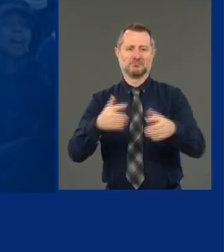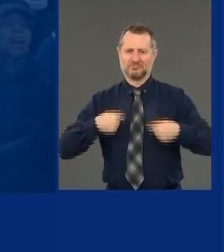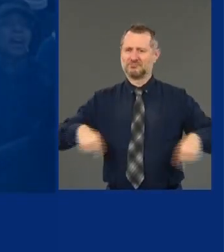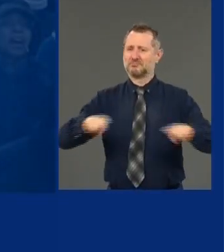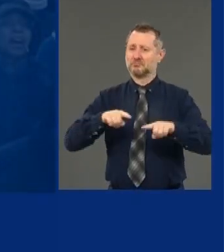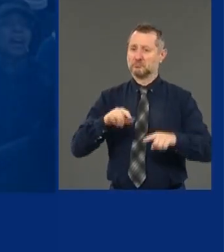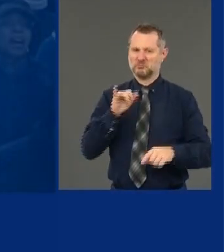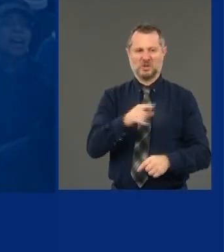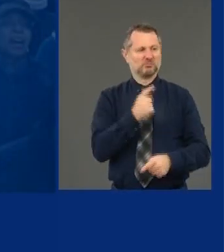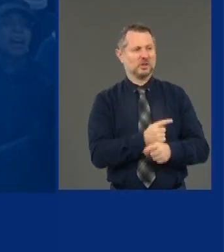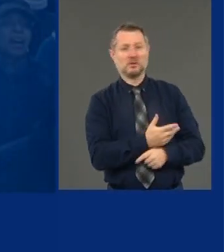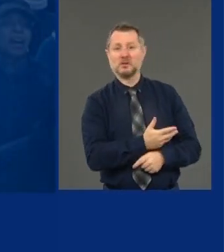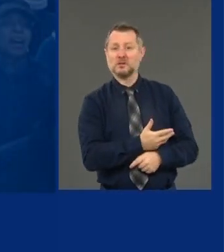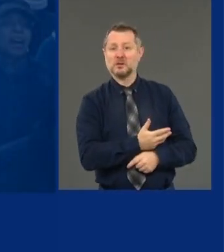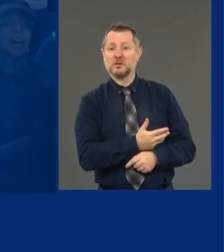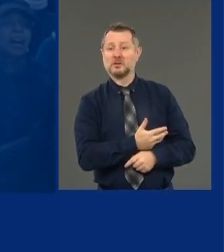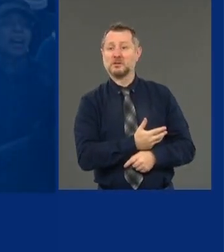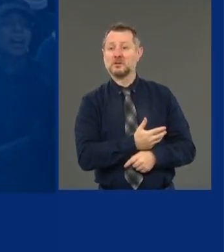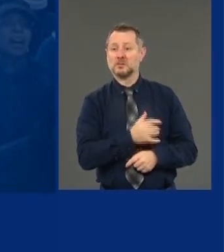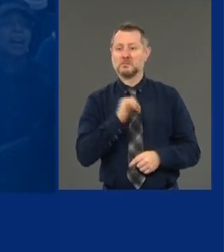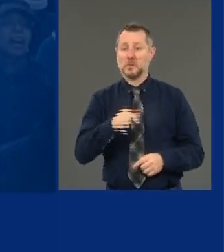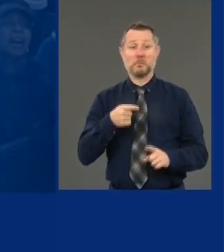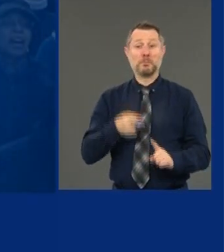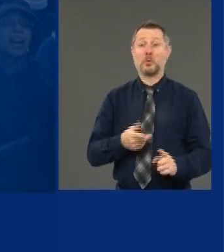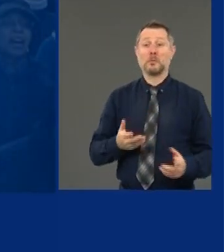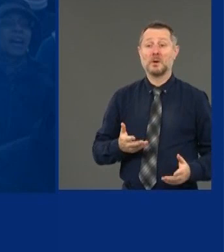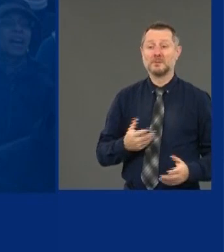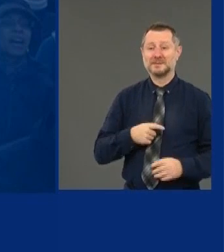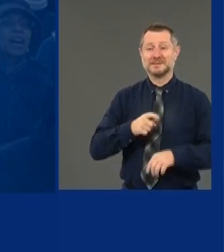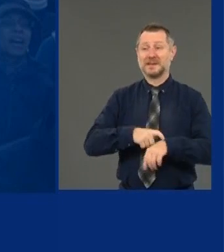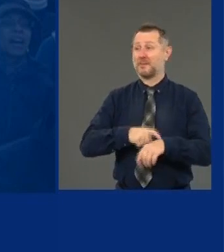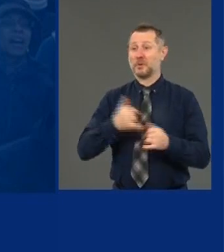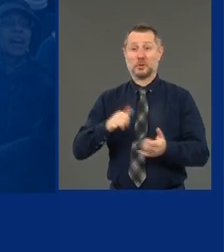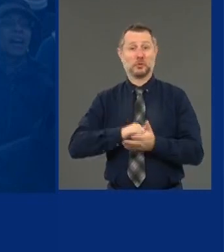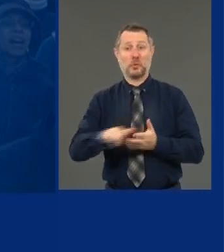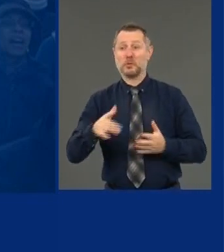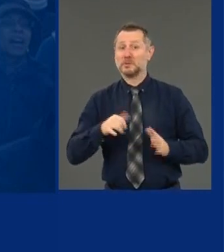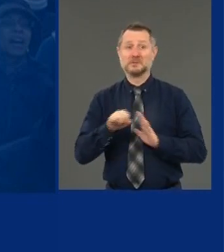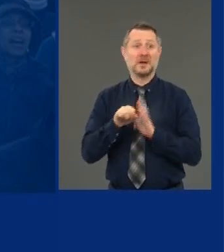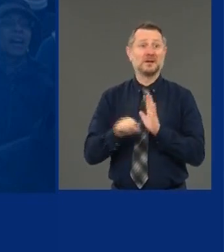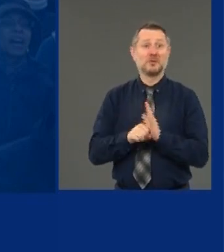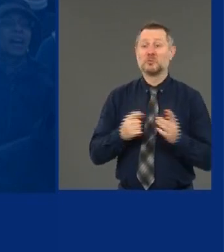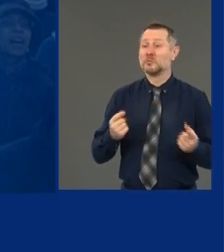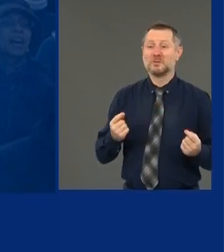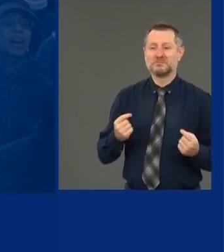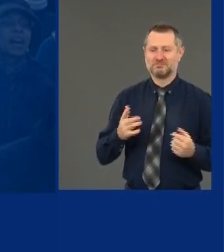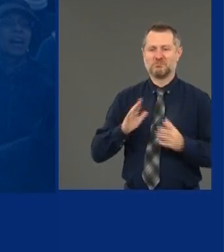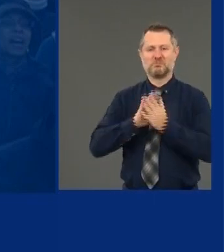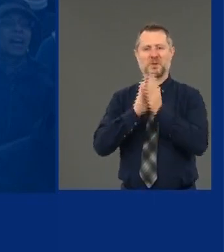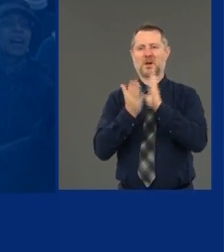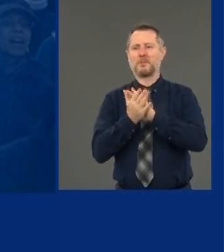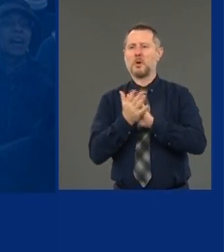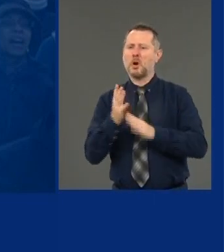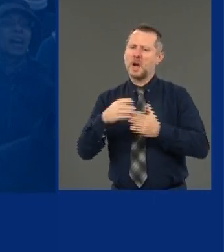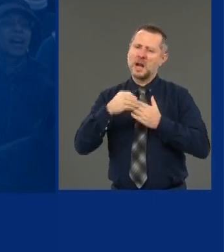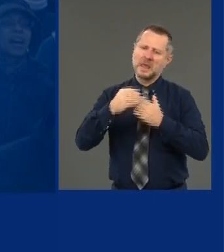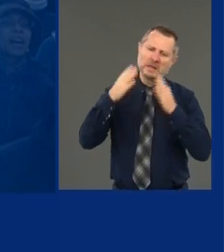LEADER. TALK IS FINE, WE MUST RESPOND, WE MUST ACT. THAT IS TRUE. THAT'S WHAT THIS MOMENT IS ALL ABOUT.